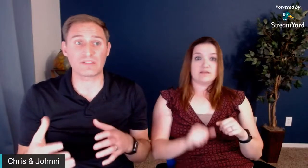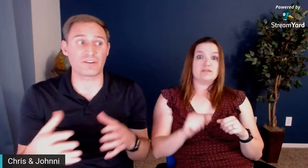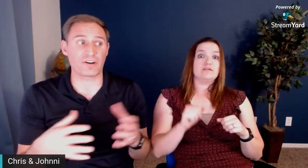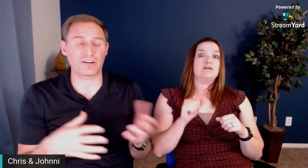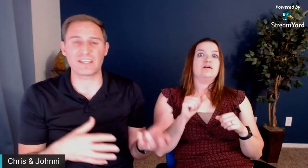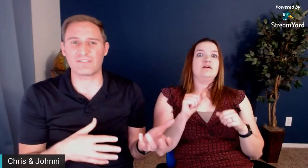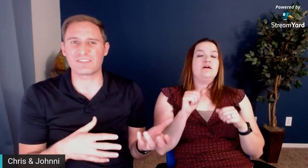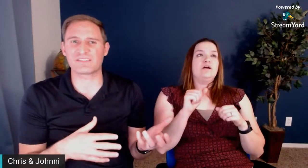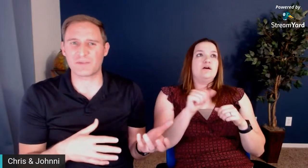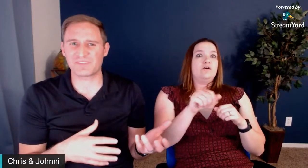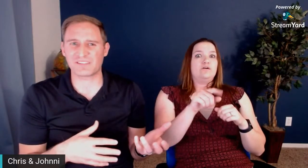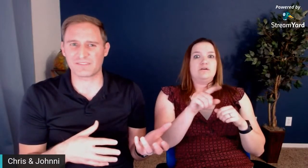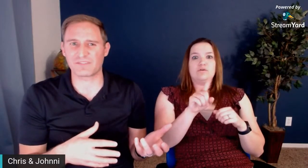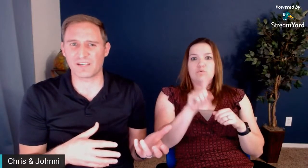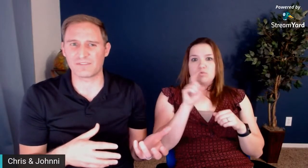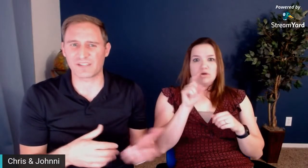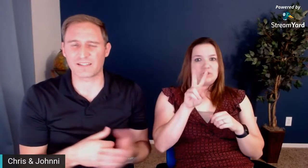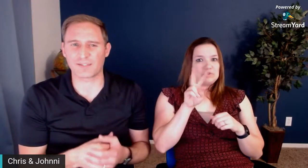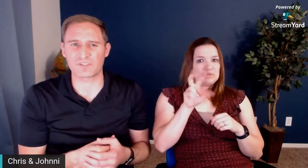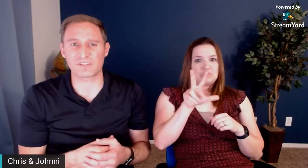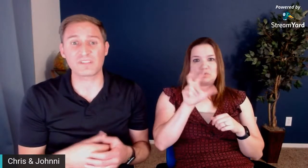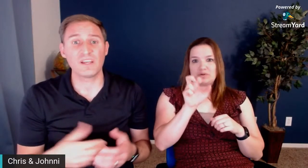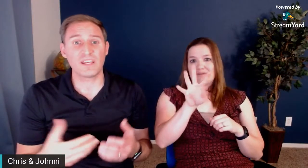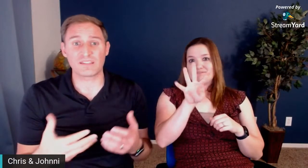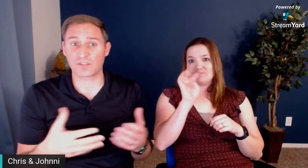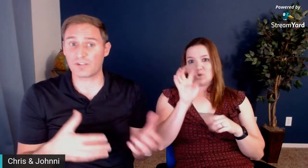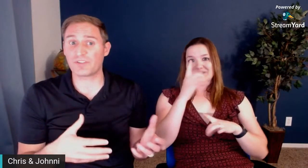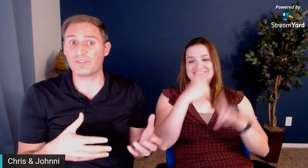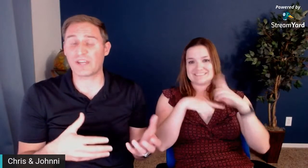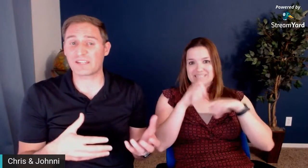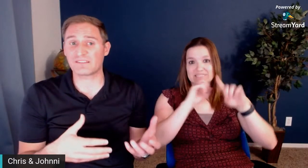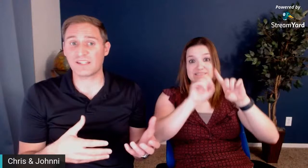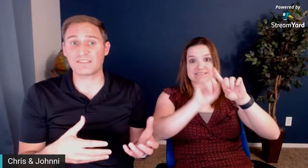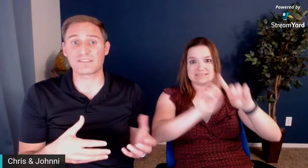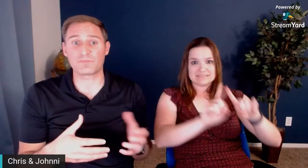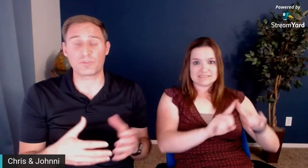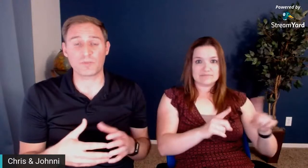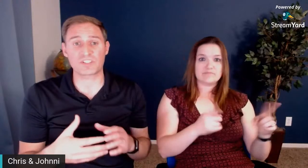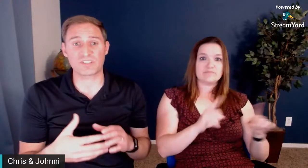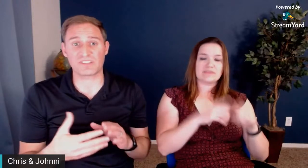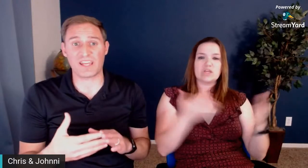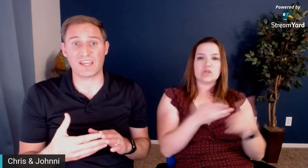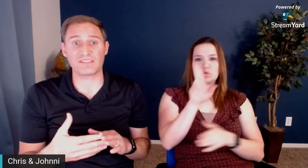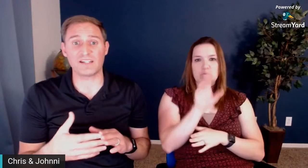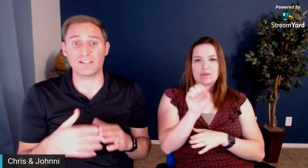there are even subsets of sign languages and so here in the united states is pretty much just asl